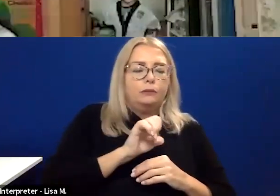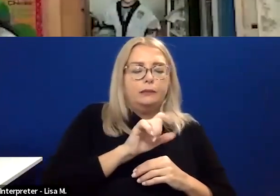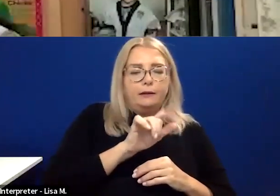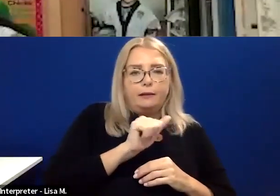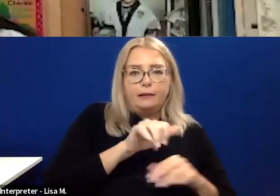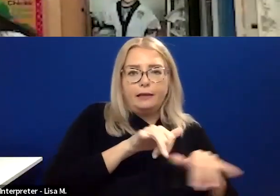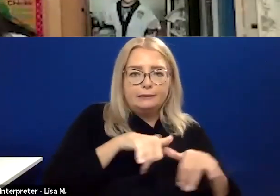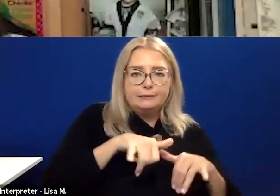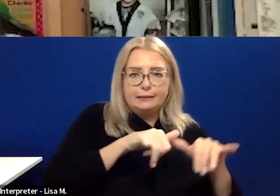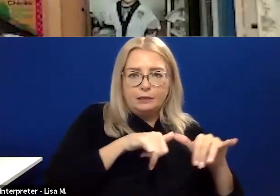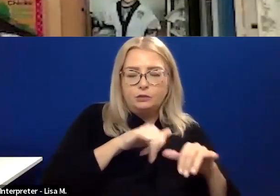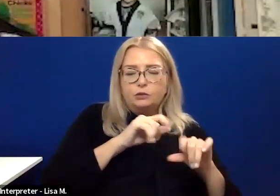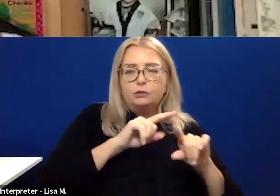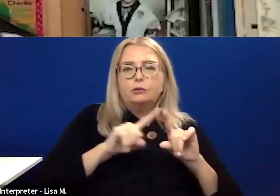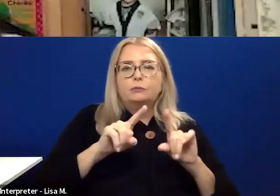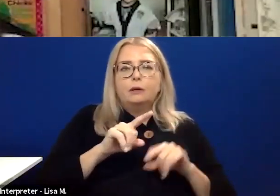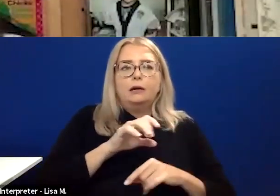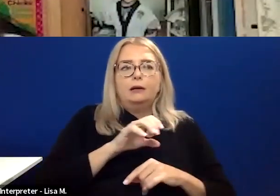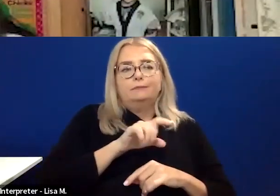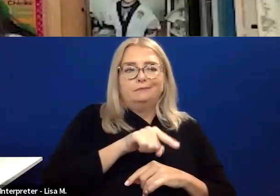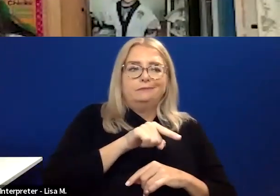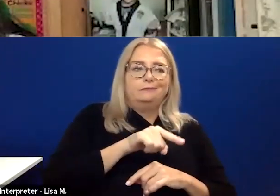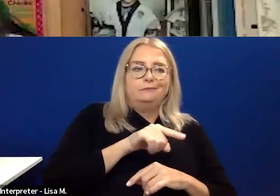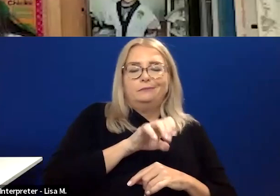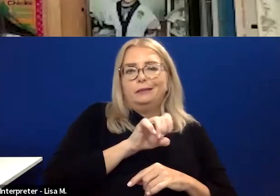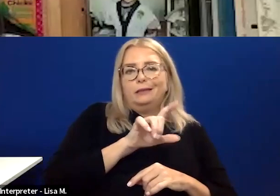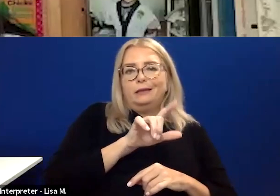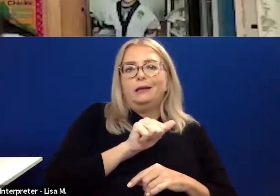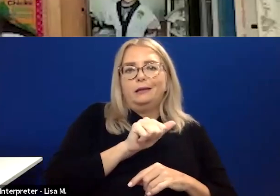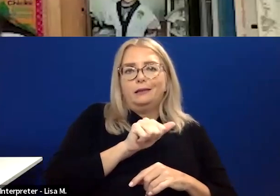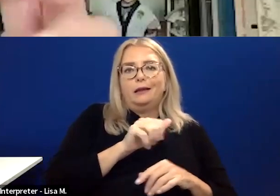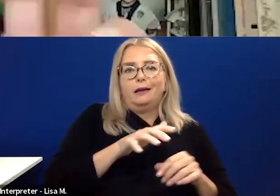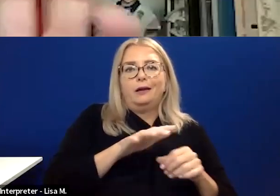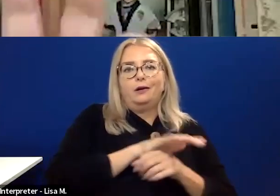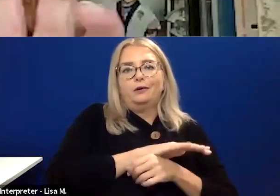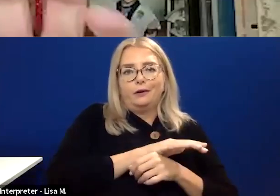all of these ELA curricula are covering all the English language arts standards and then there's